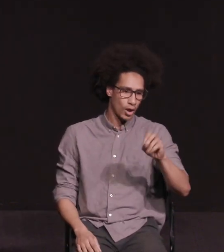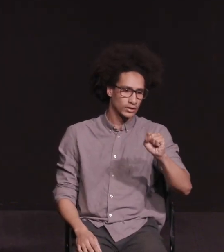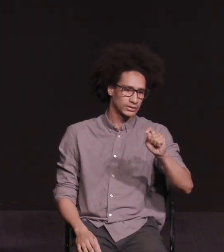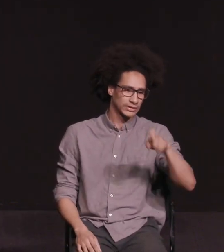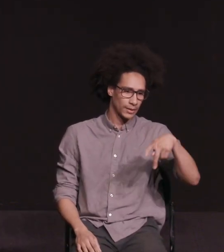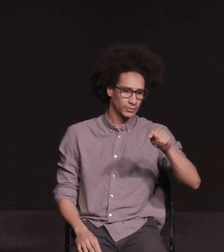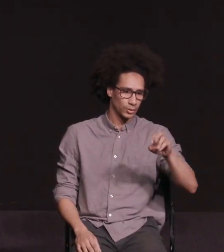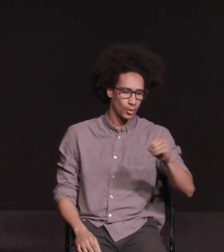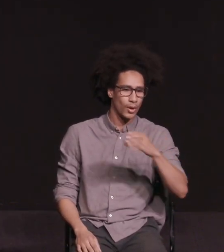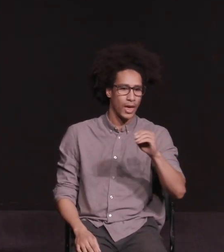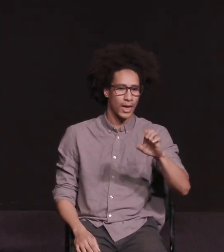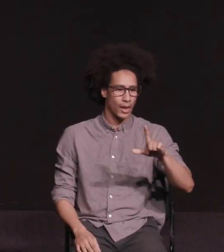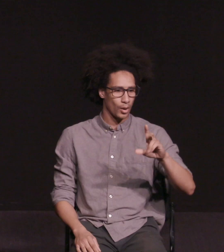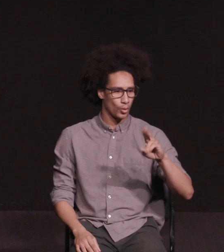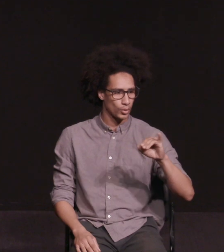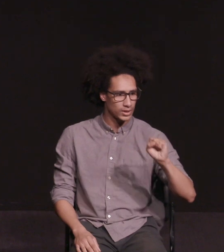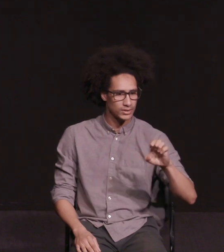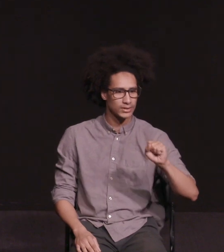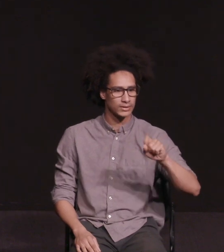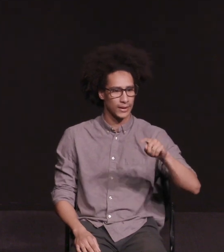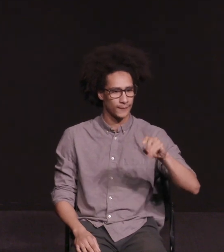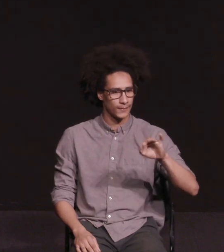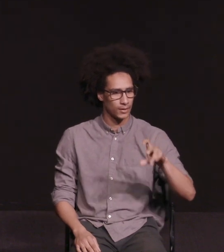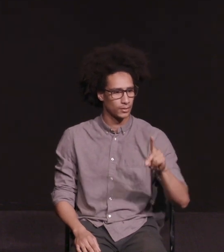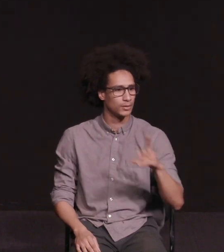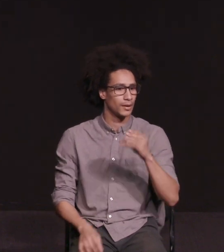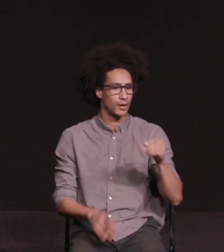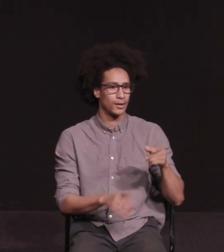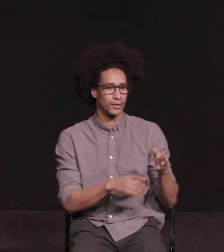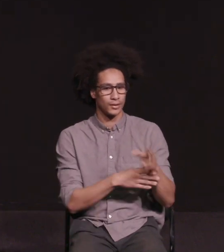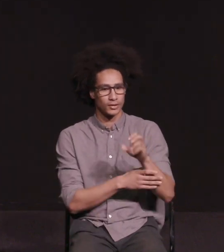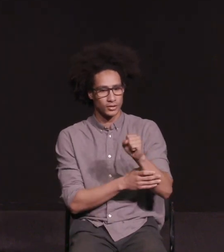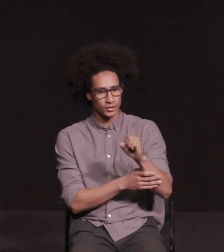Greenfield, to Virginia Hamilton and Cheryl and Wade Hudson, we